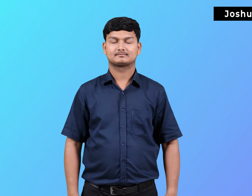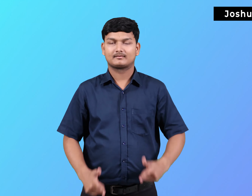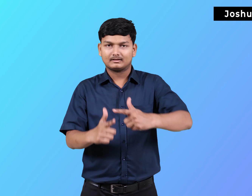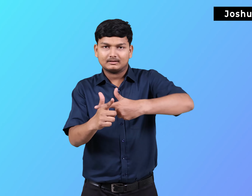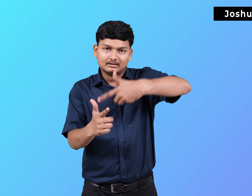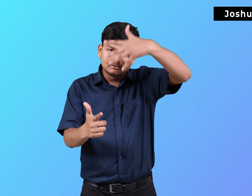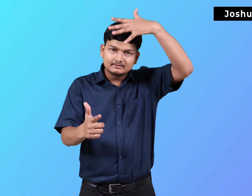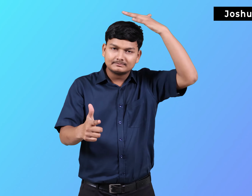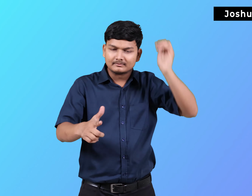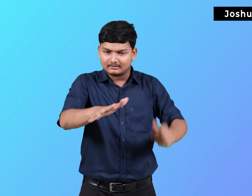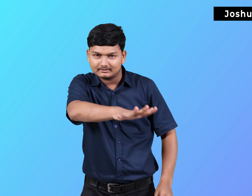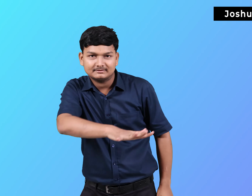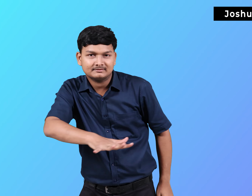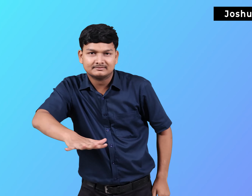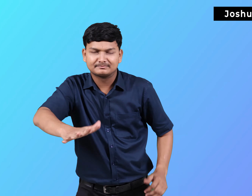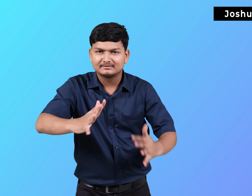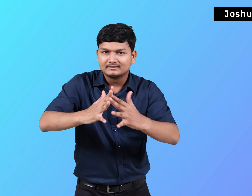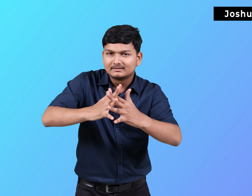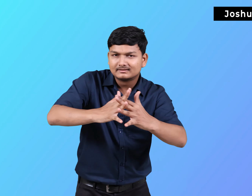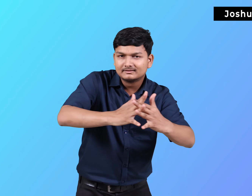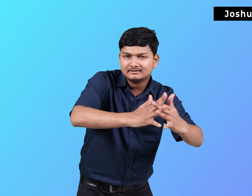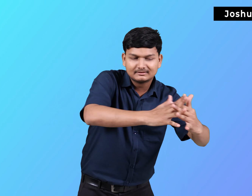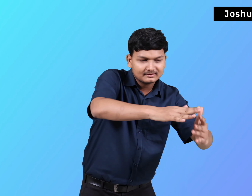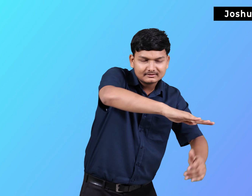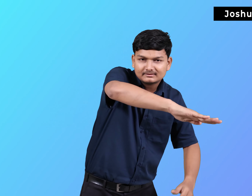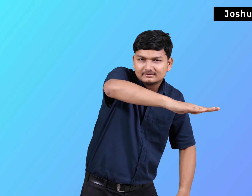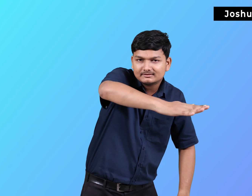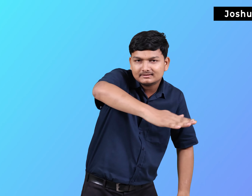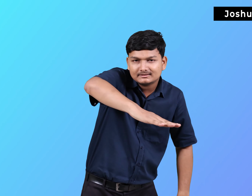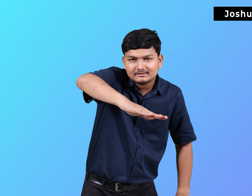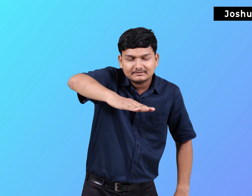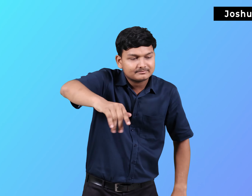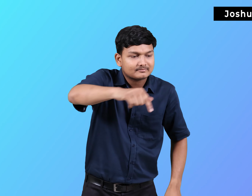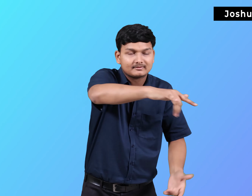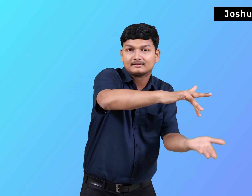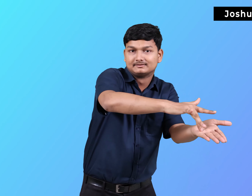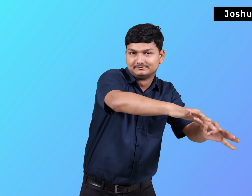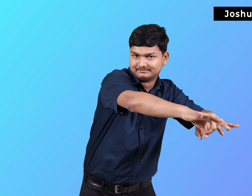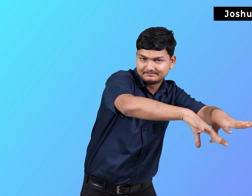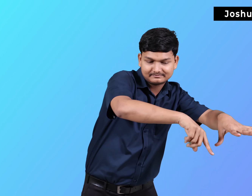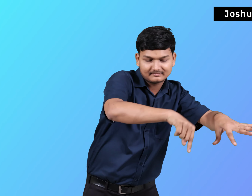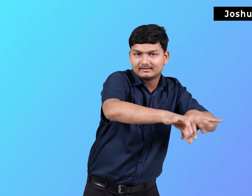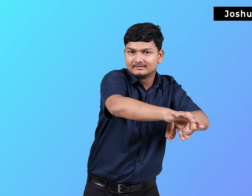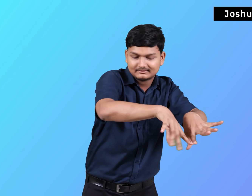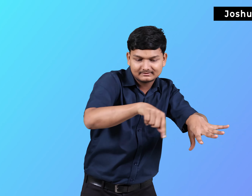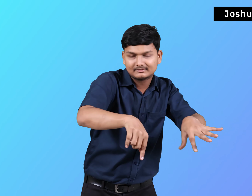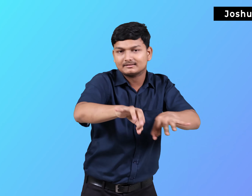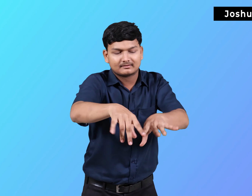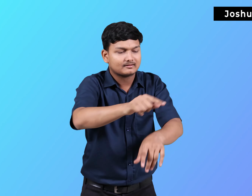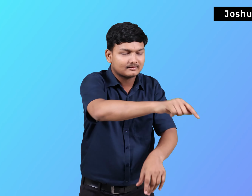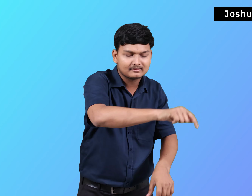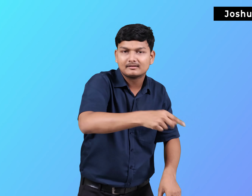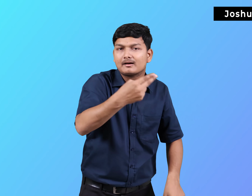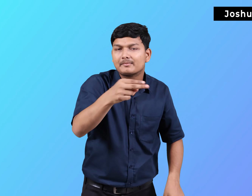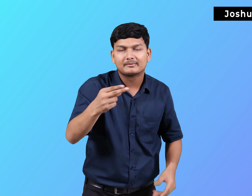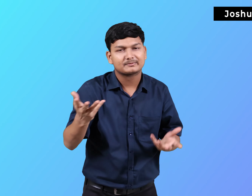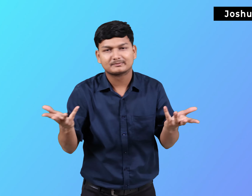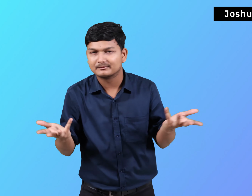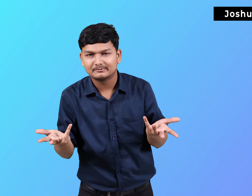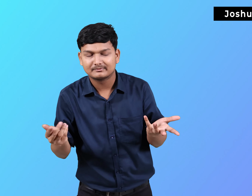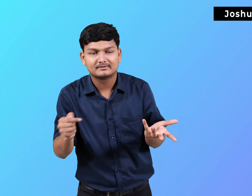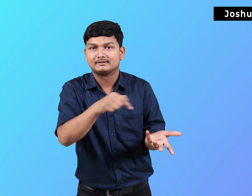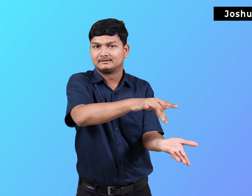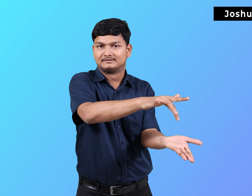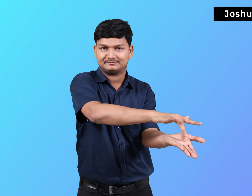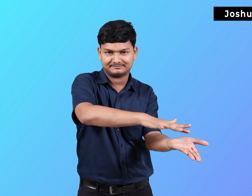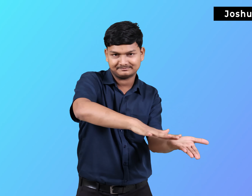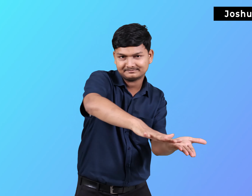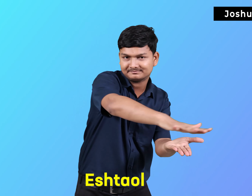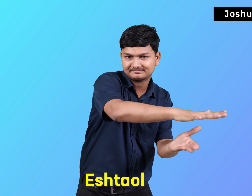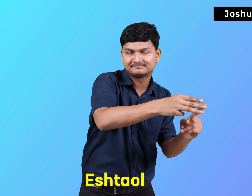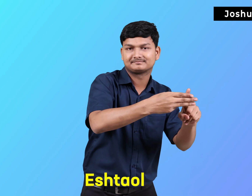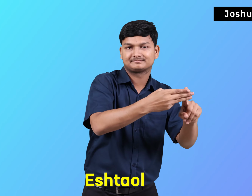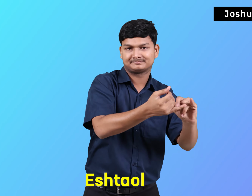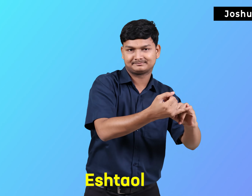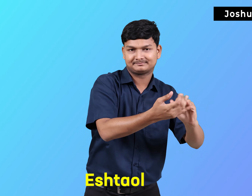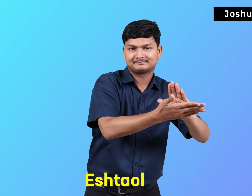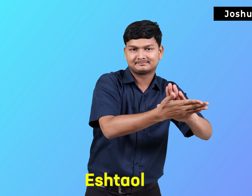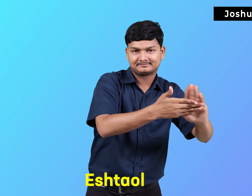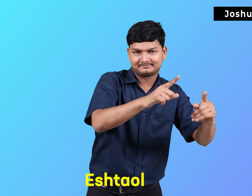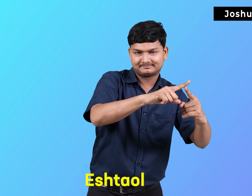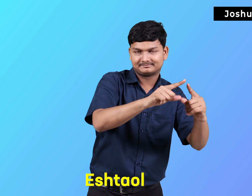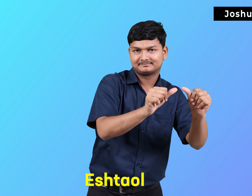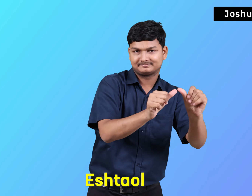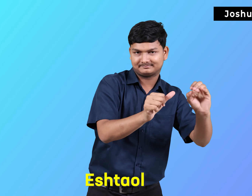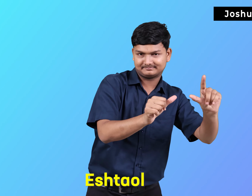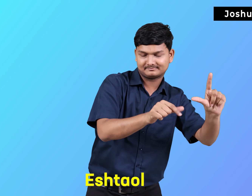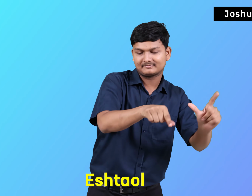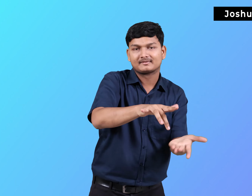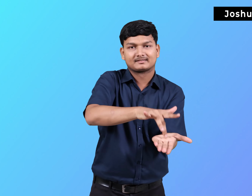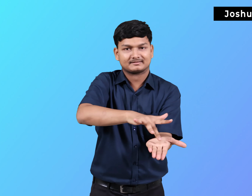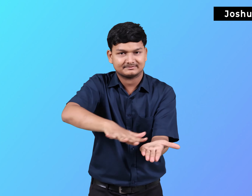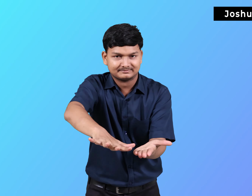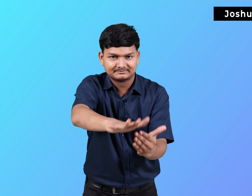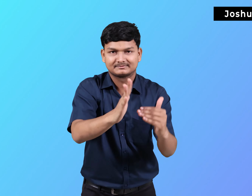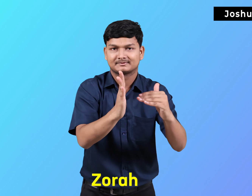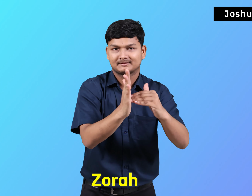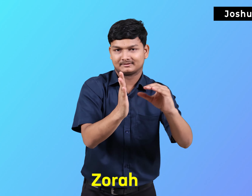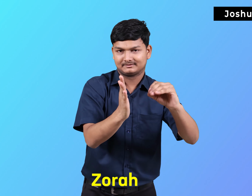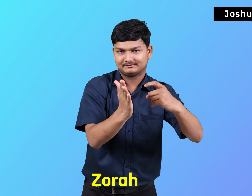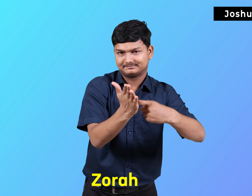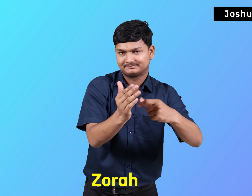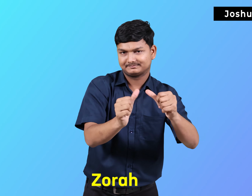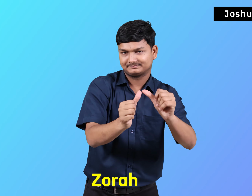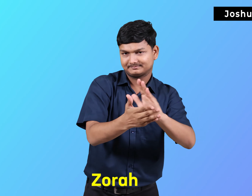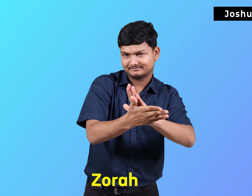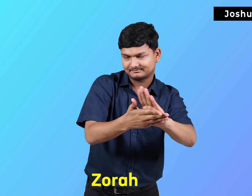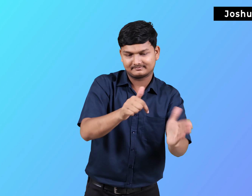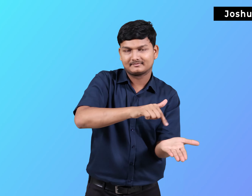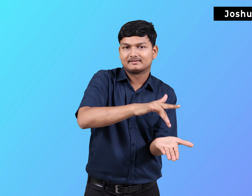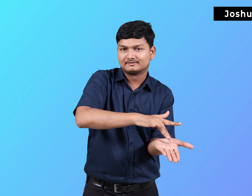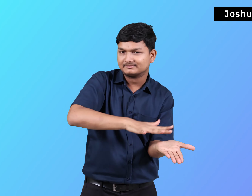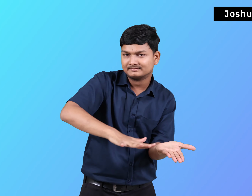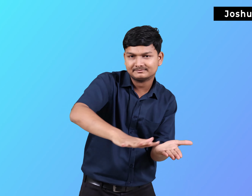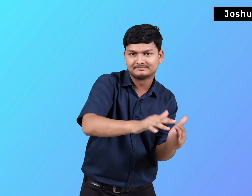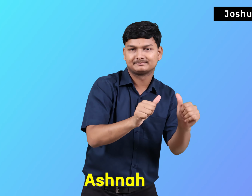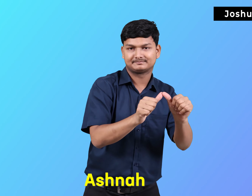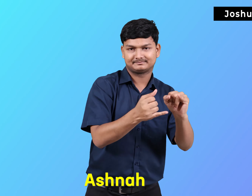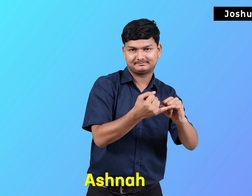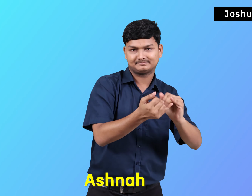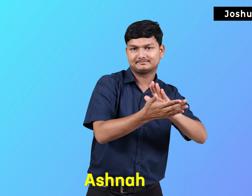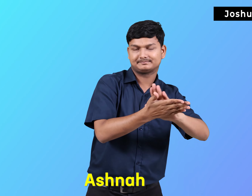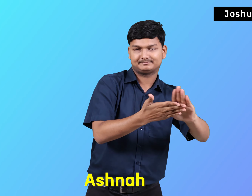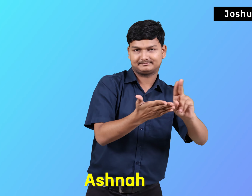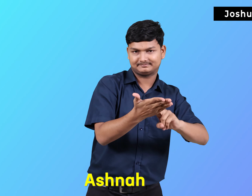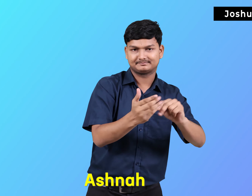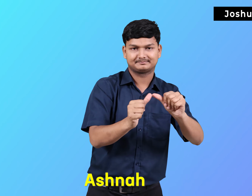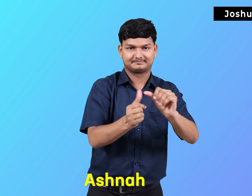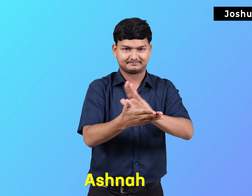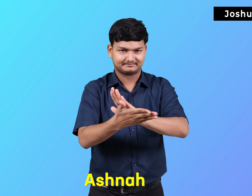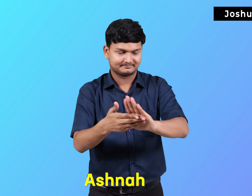In the western foothills, the tribe of Judah got these cities: Eshtaol, Zorah, Ashnah,